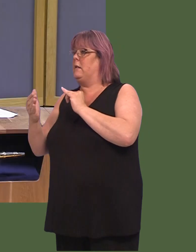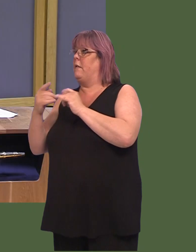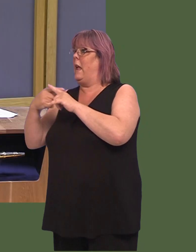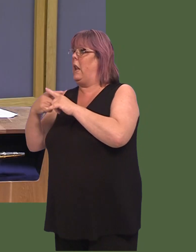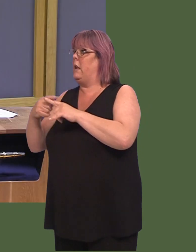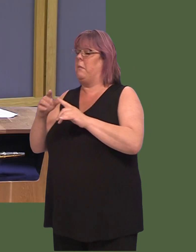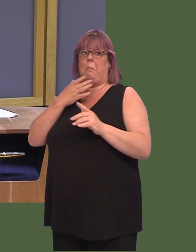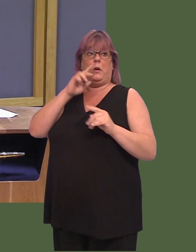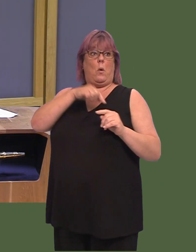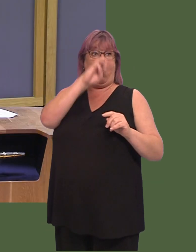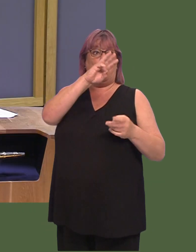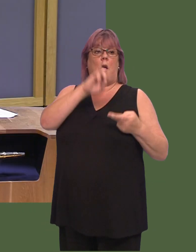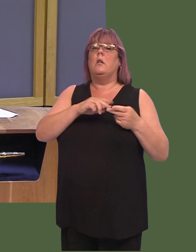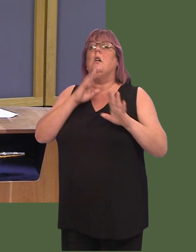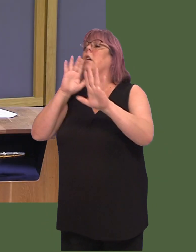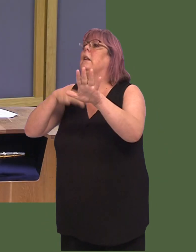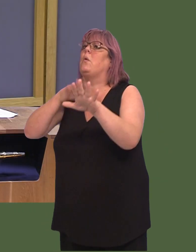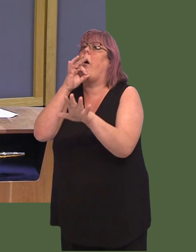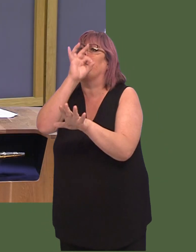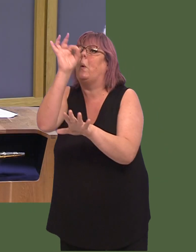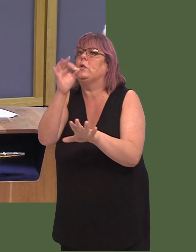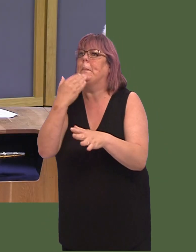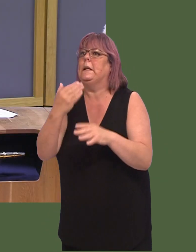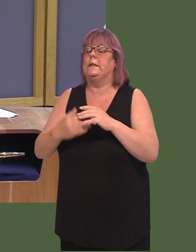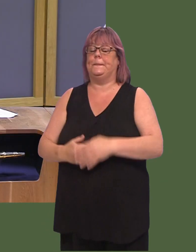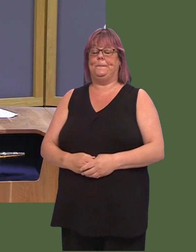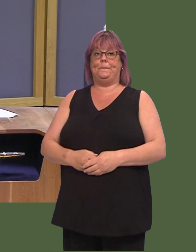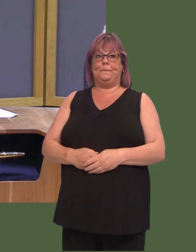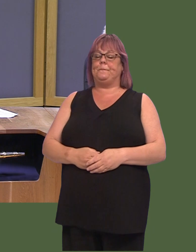Y Llywydd / The Llywydd: You do need to come to a question now, Neil McEvoy.